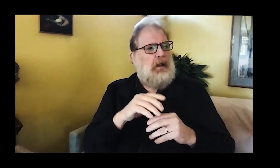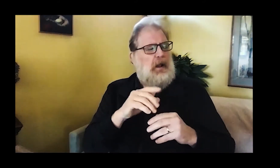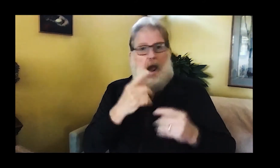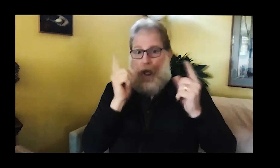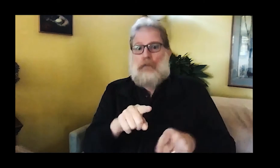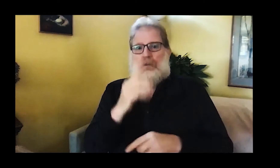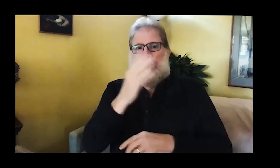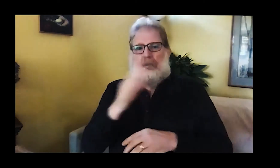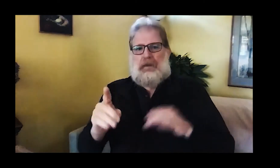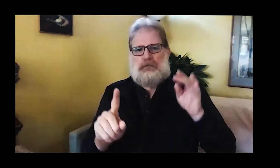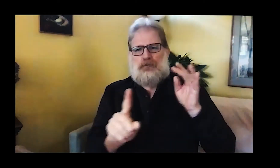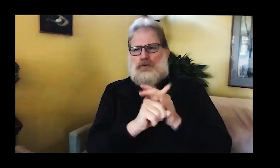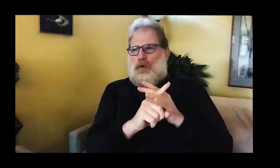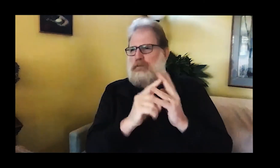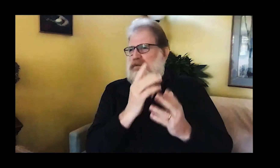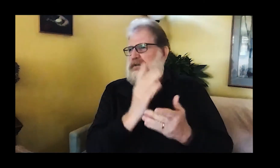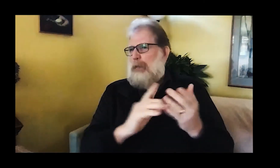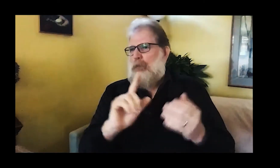and then Bernard Bragg showed up out of nowhere-